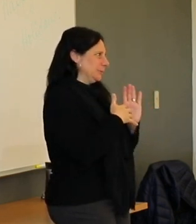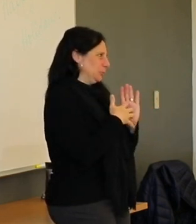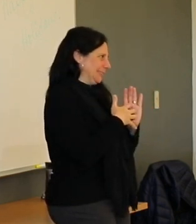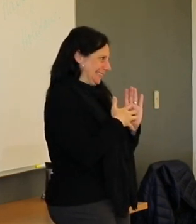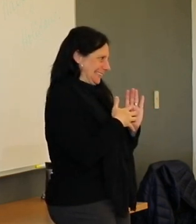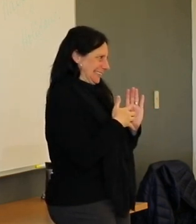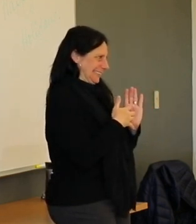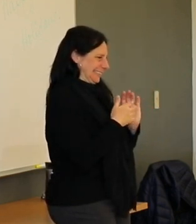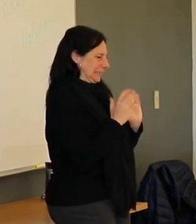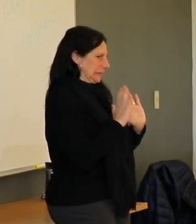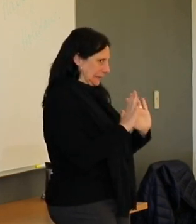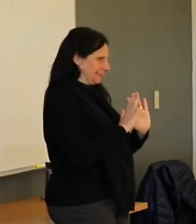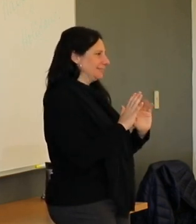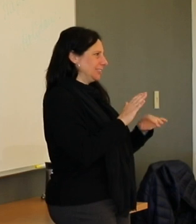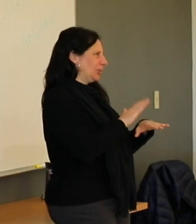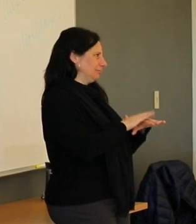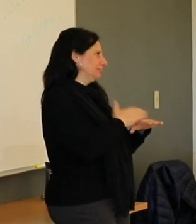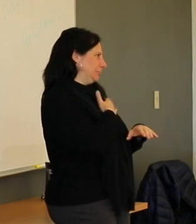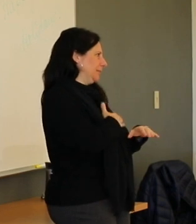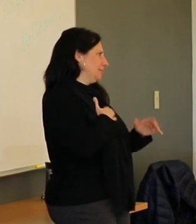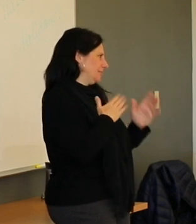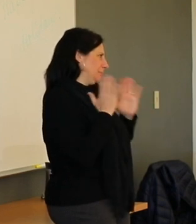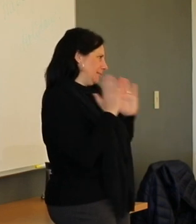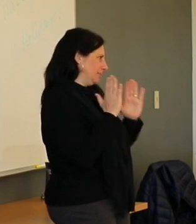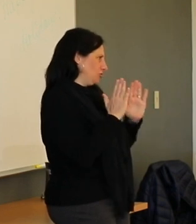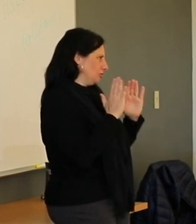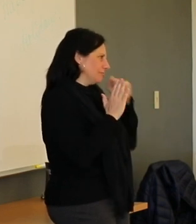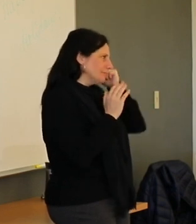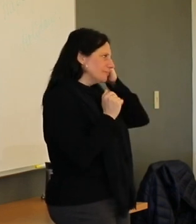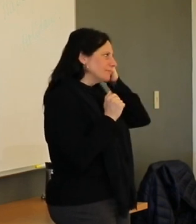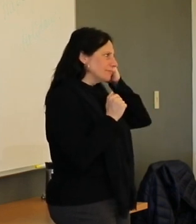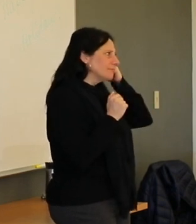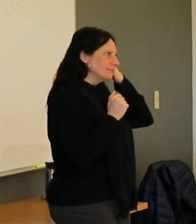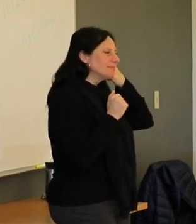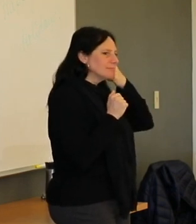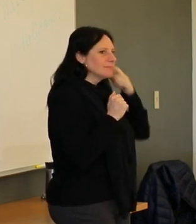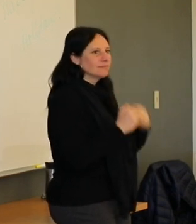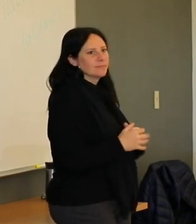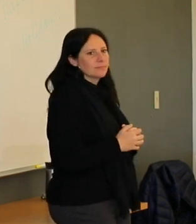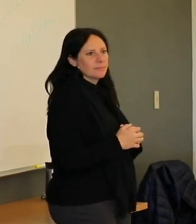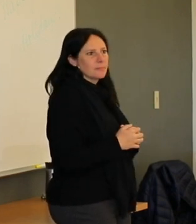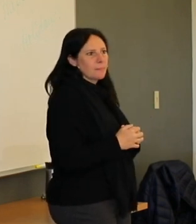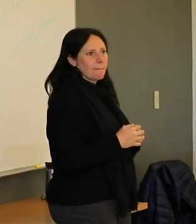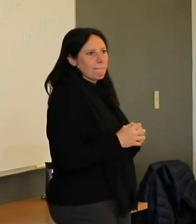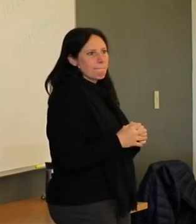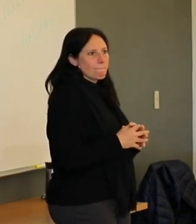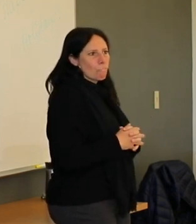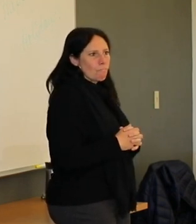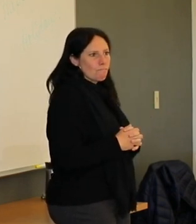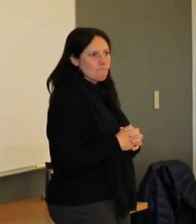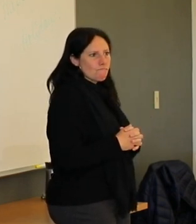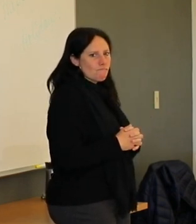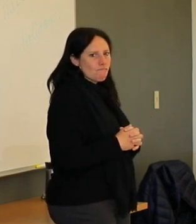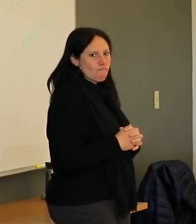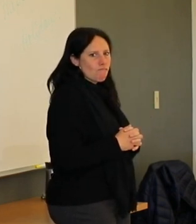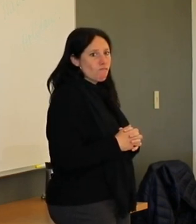So just pay attention to that. You can also link it to a course.